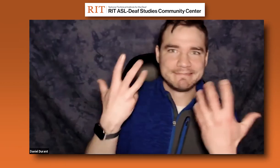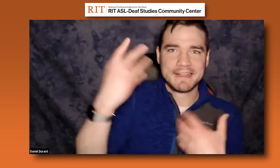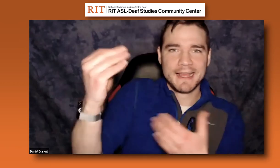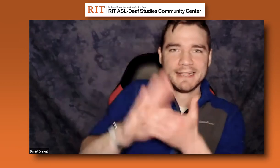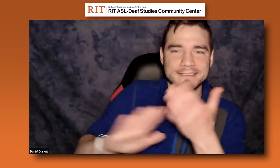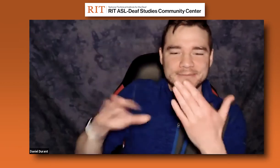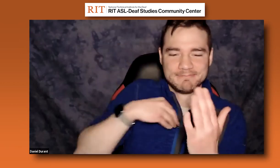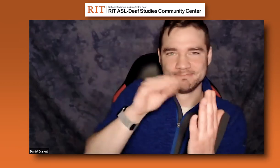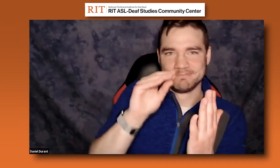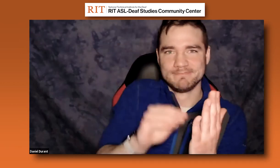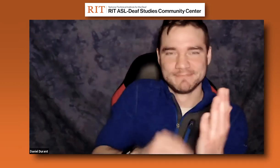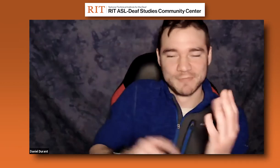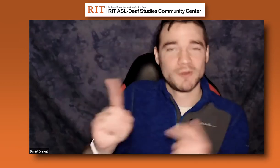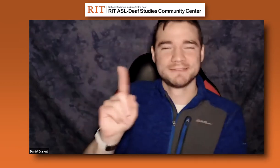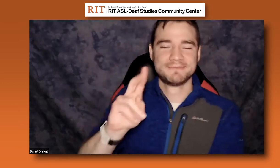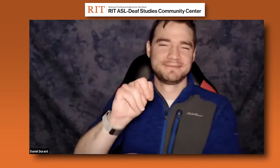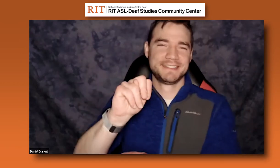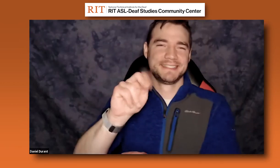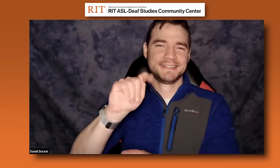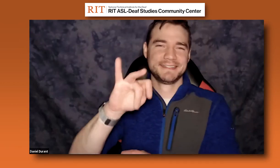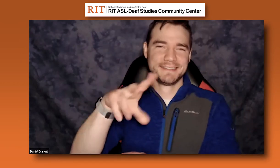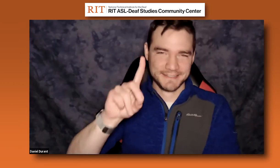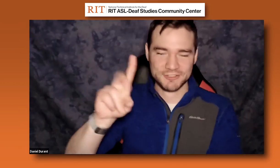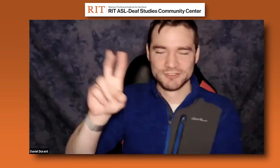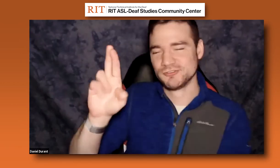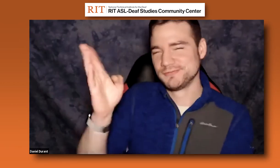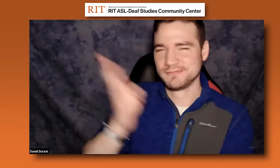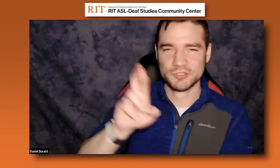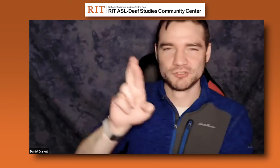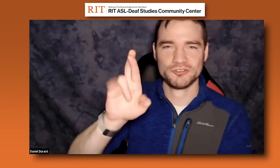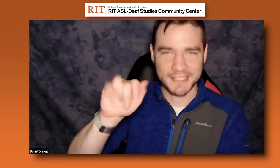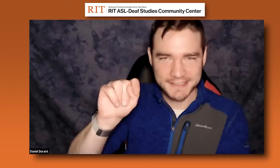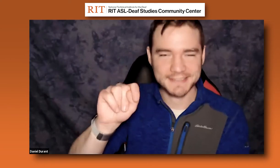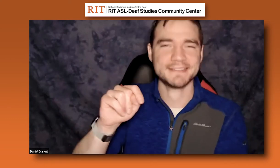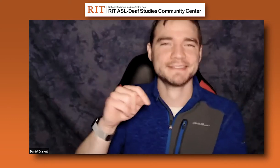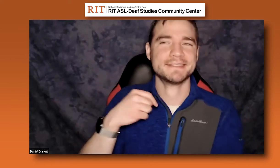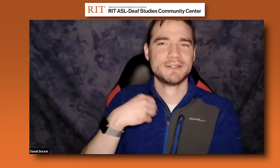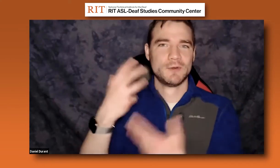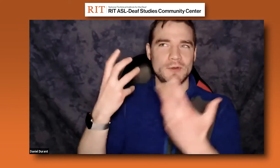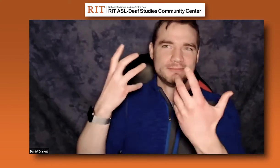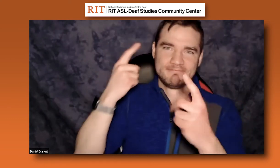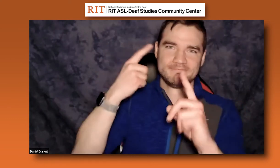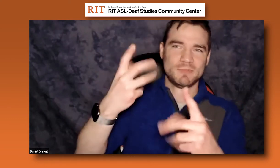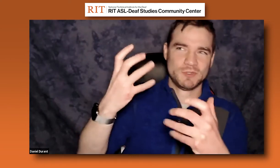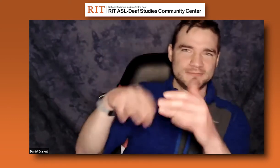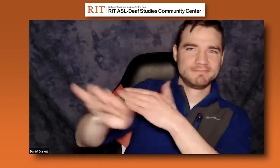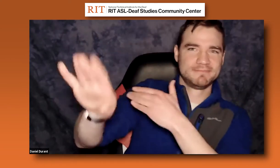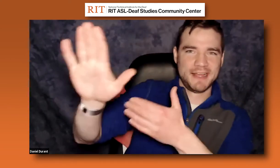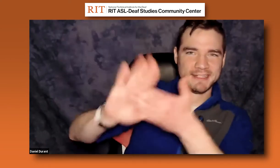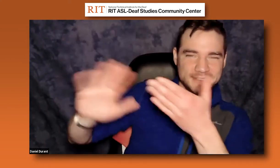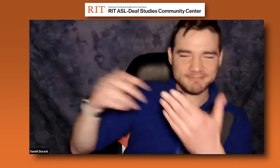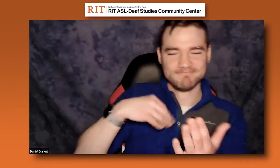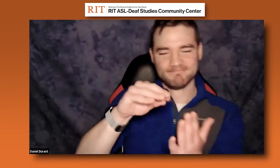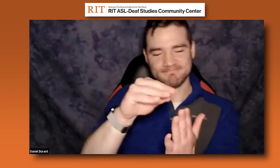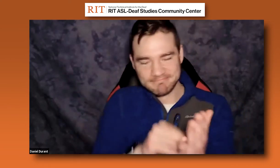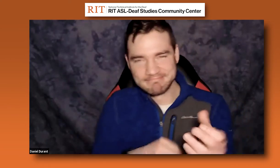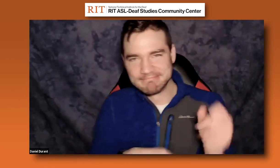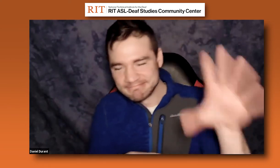So, after graduation, I applied to college and I came to NTID/RIT.